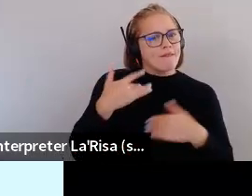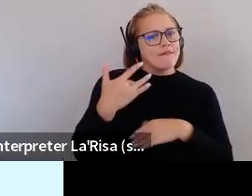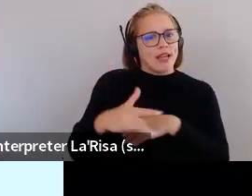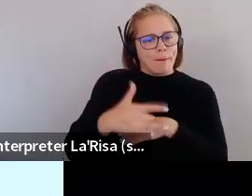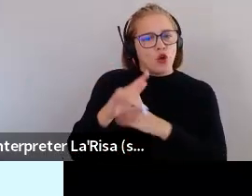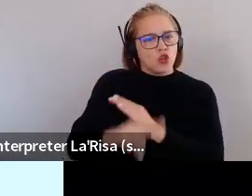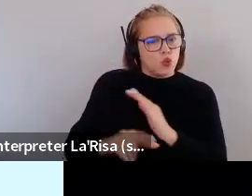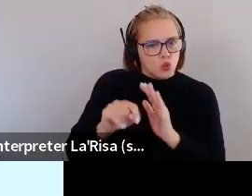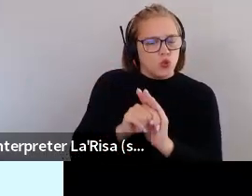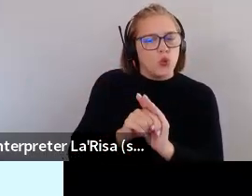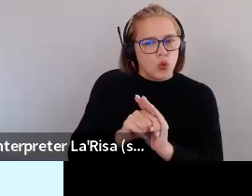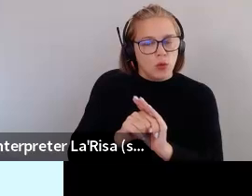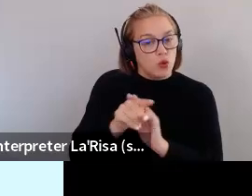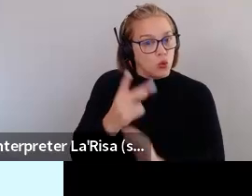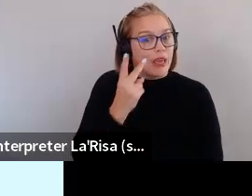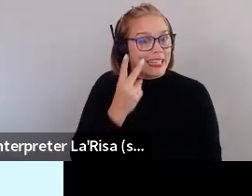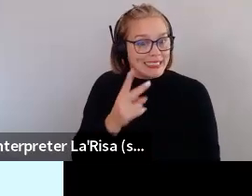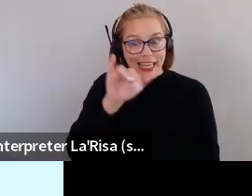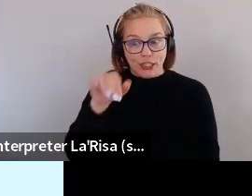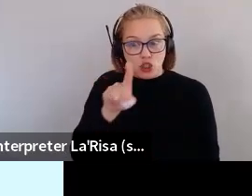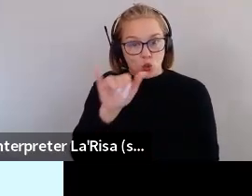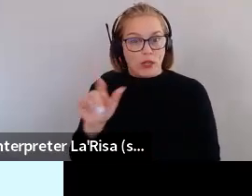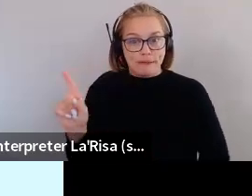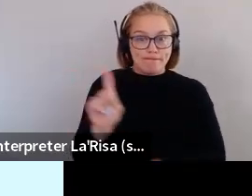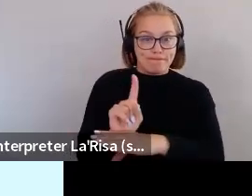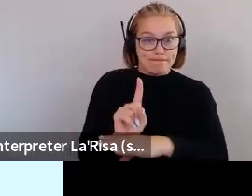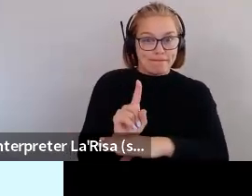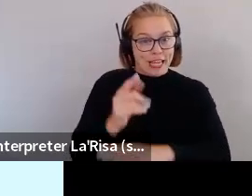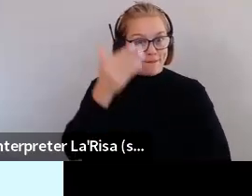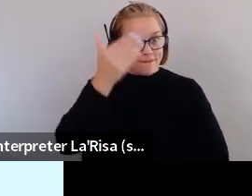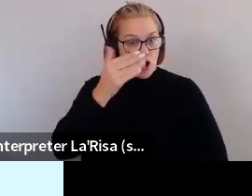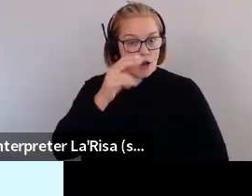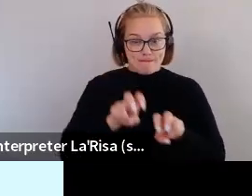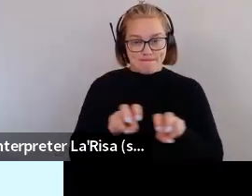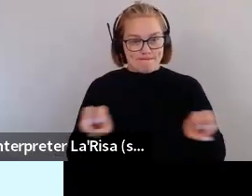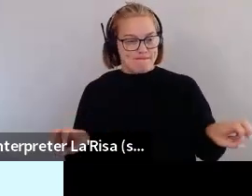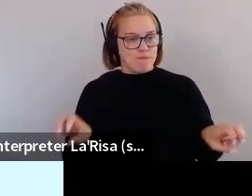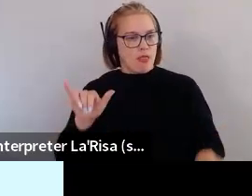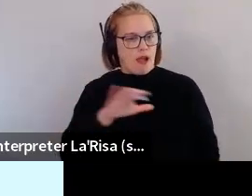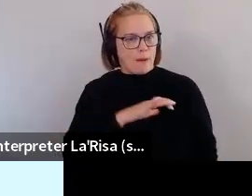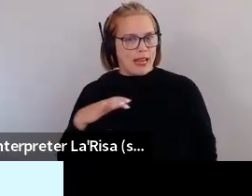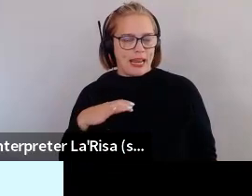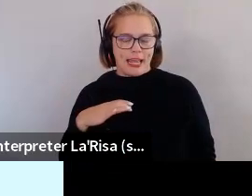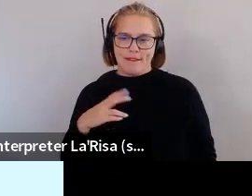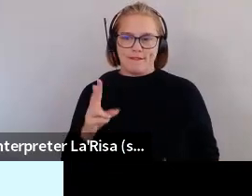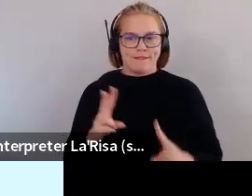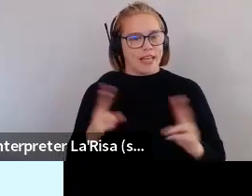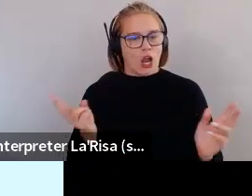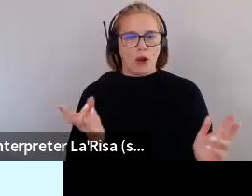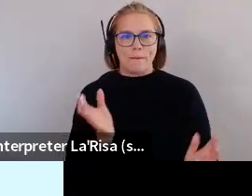There is a film you can Google on 504. You can Google the